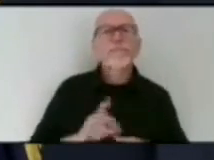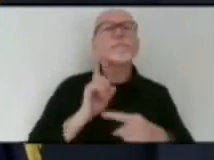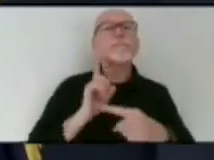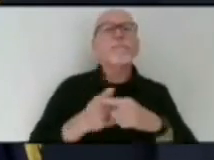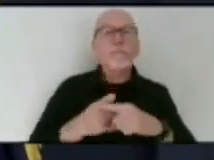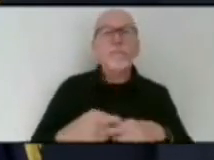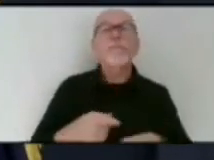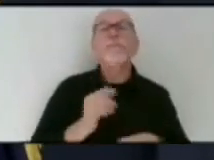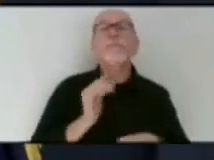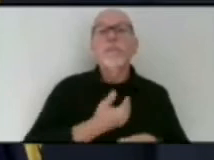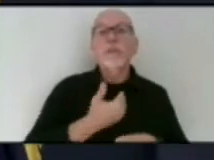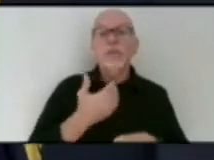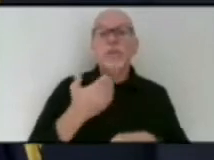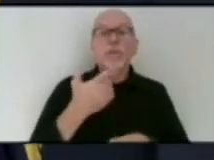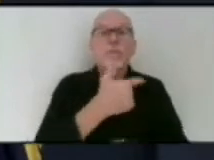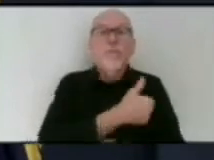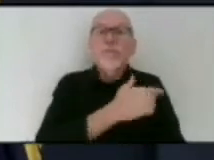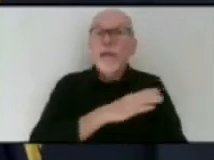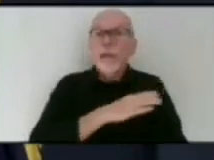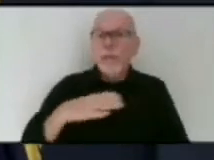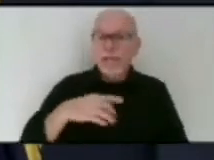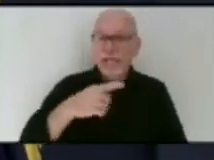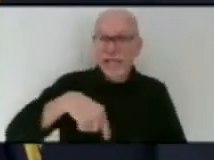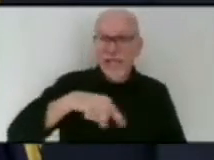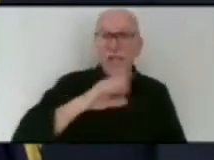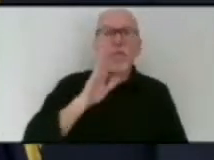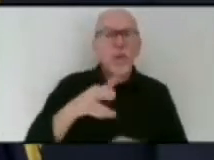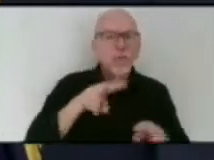Vaccine advisory Committee will also review all of this information for